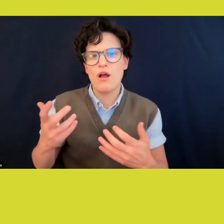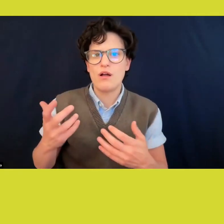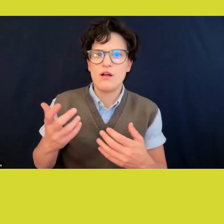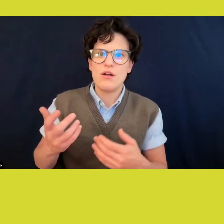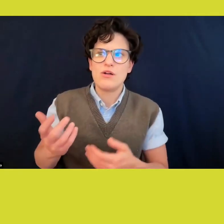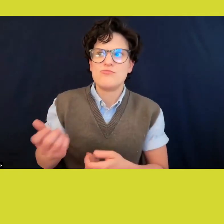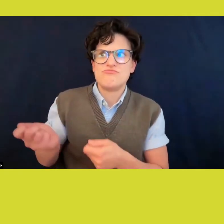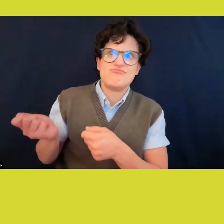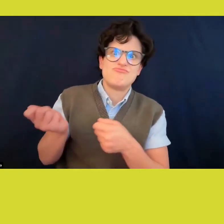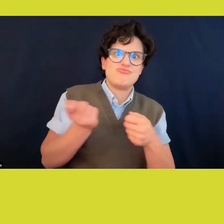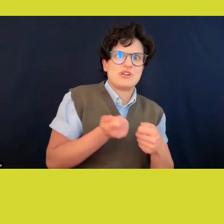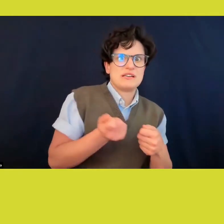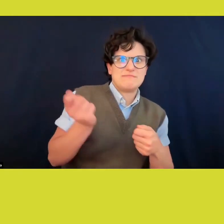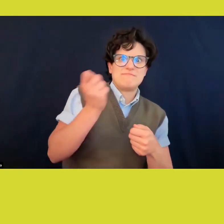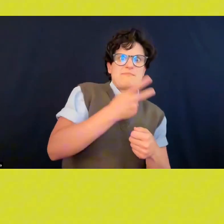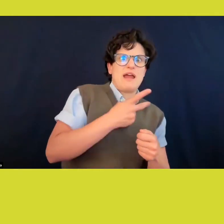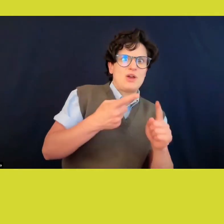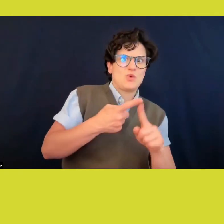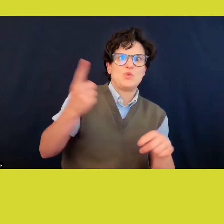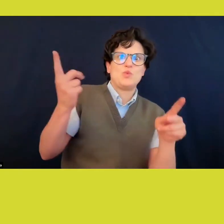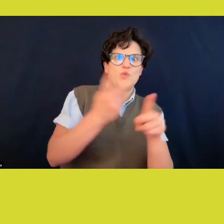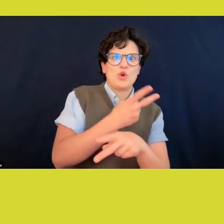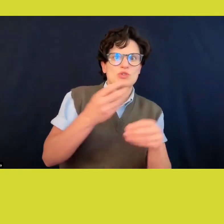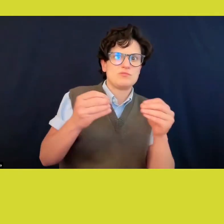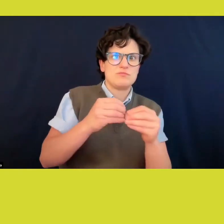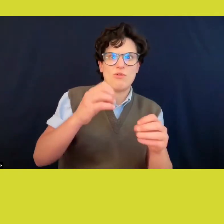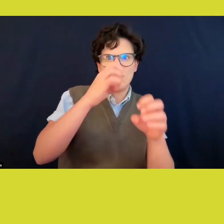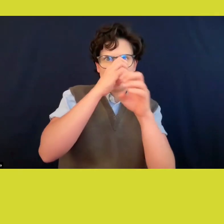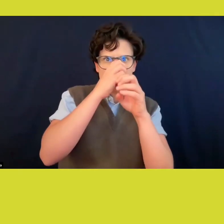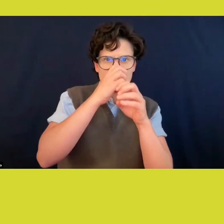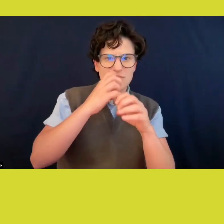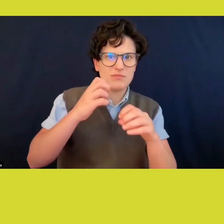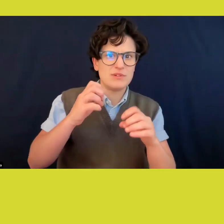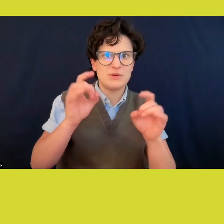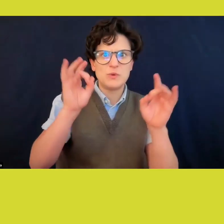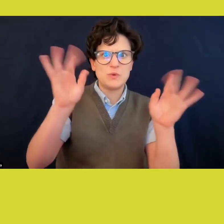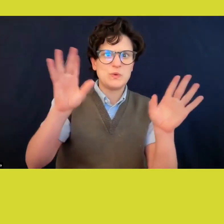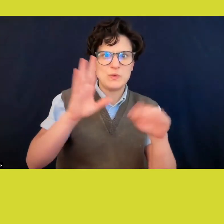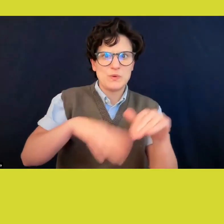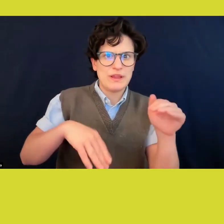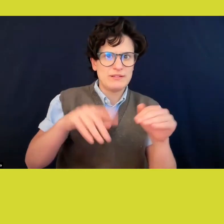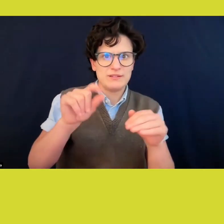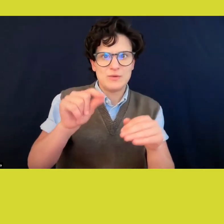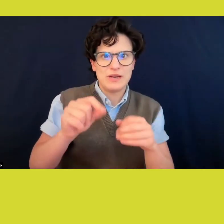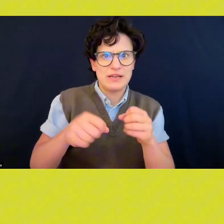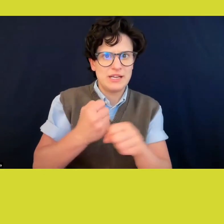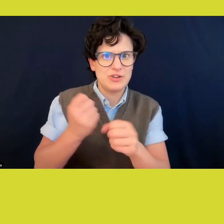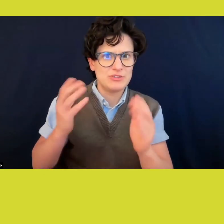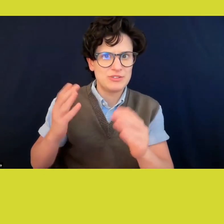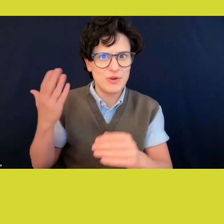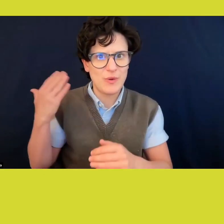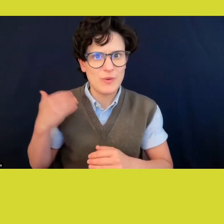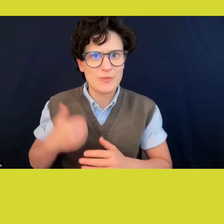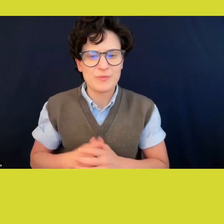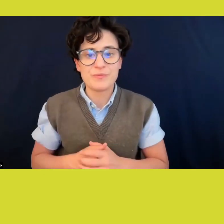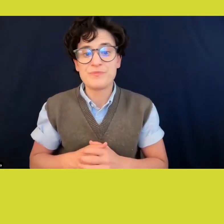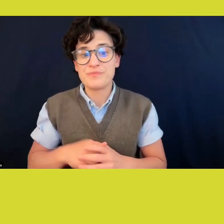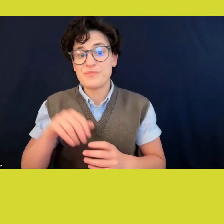even more extreme than where we were 20 years ago. Thank you, and I just want to clarify before we move